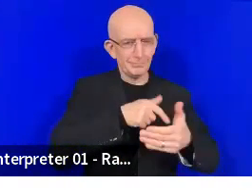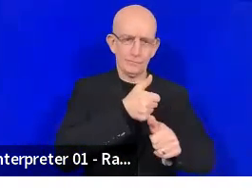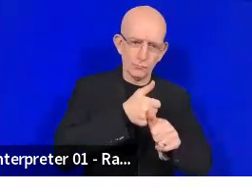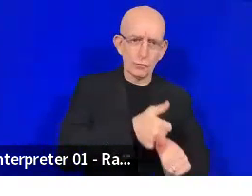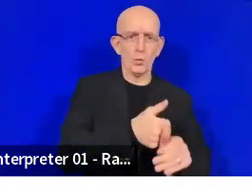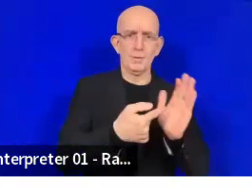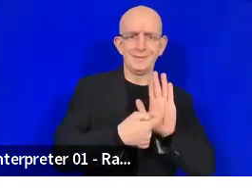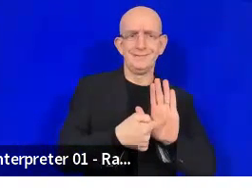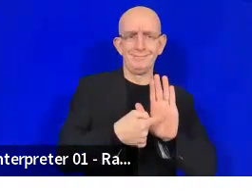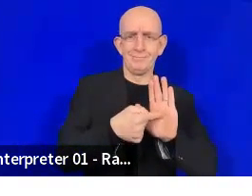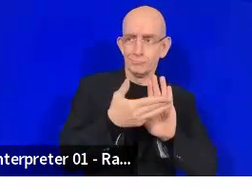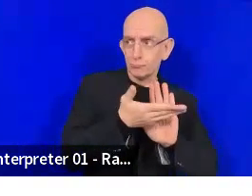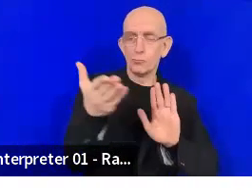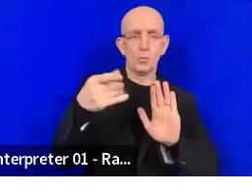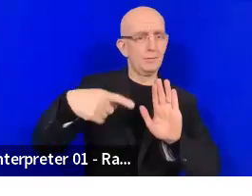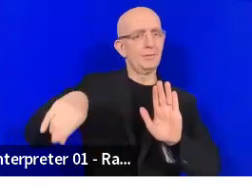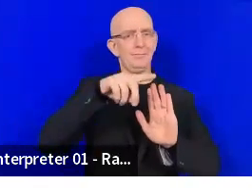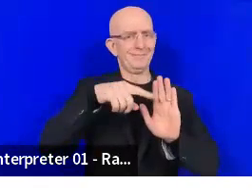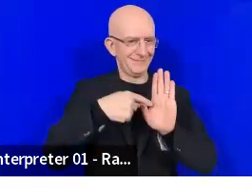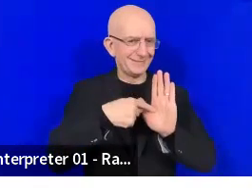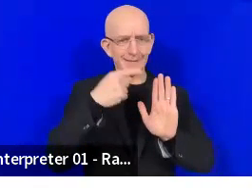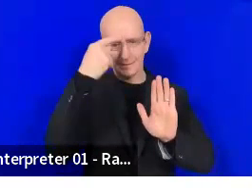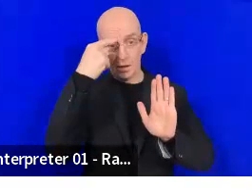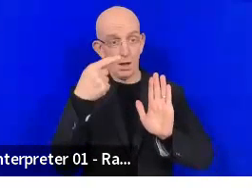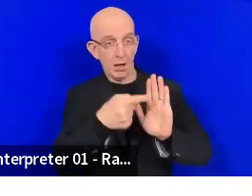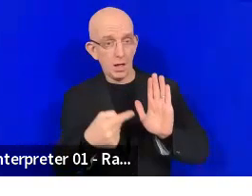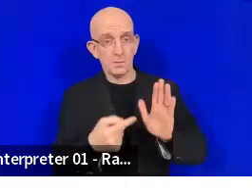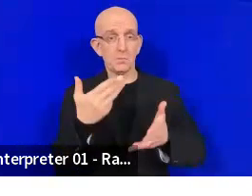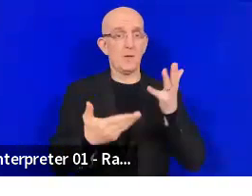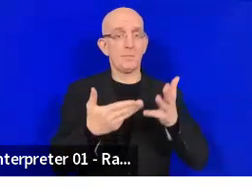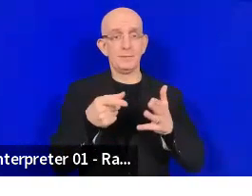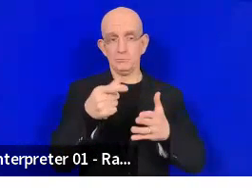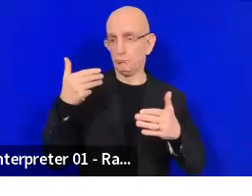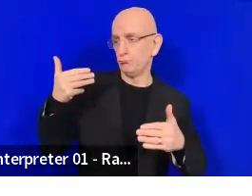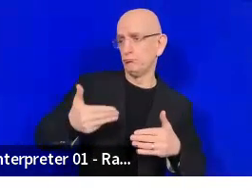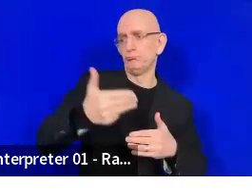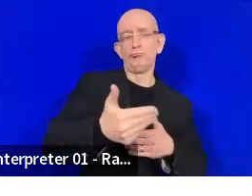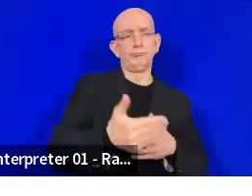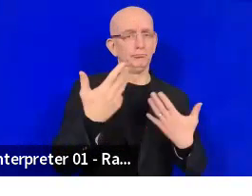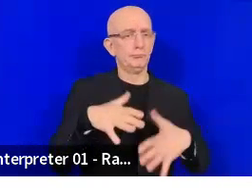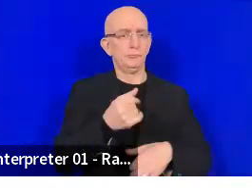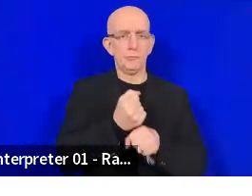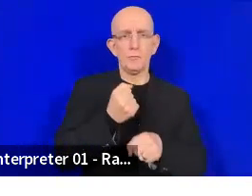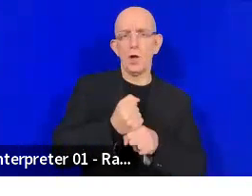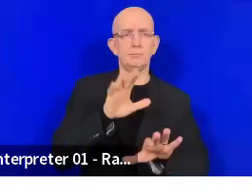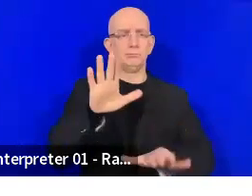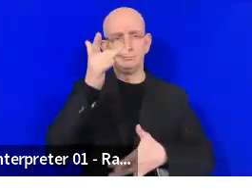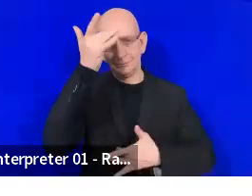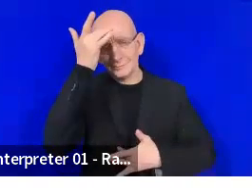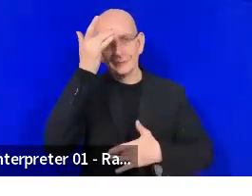asks or other health areas maybe for the country, country specific asks that you have.